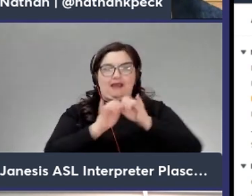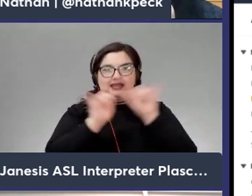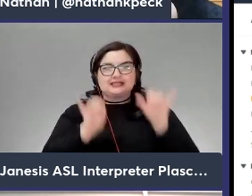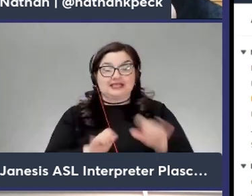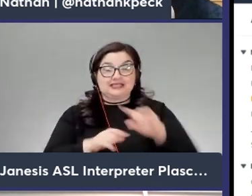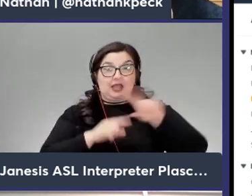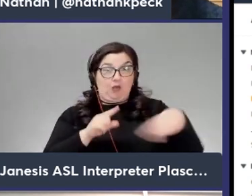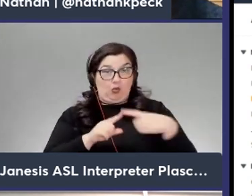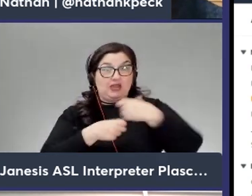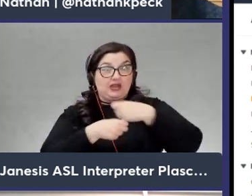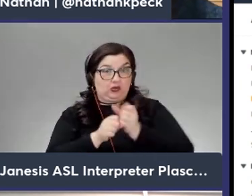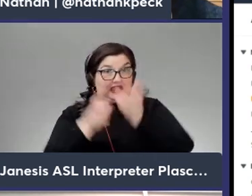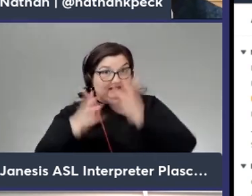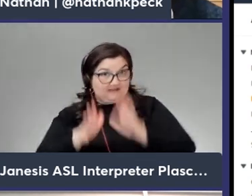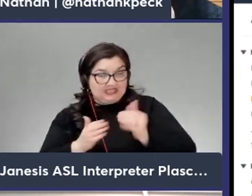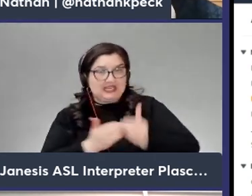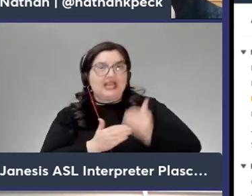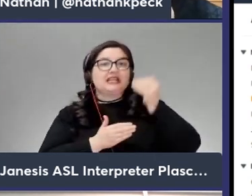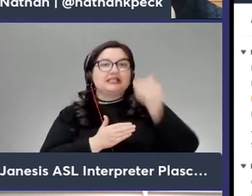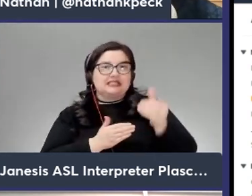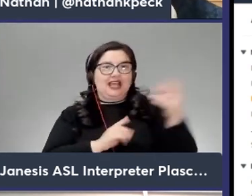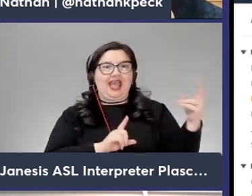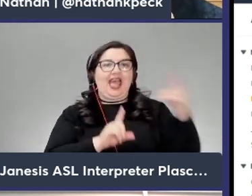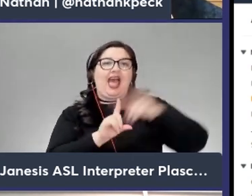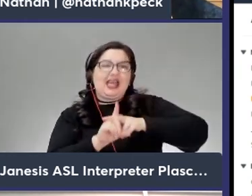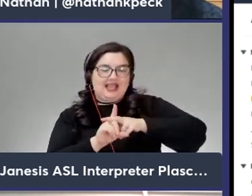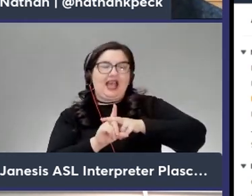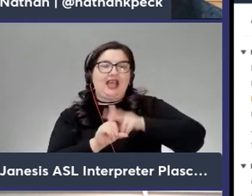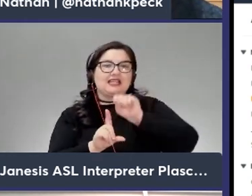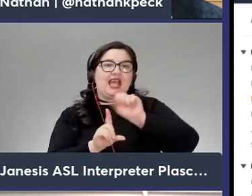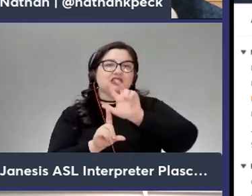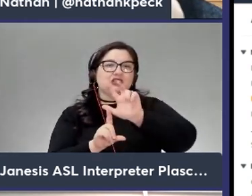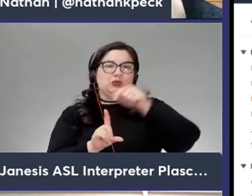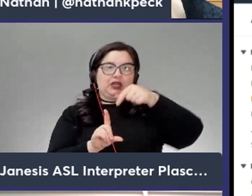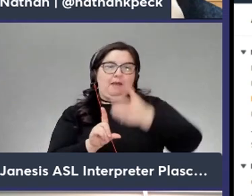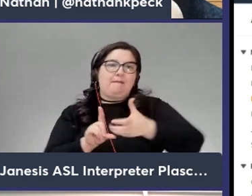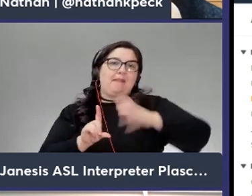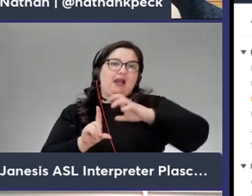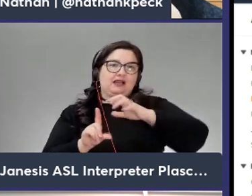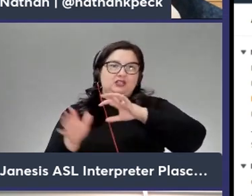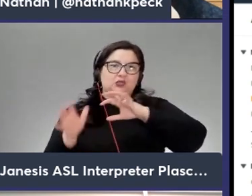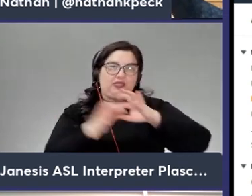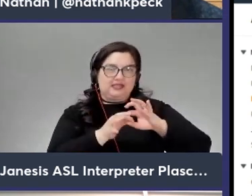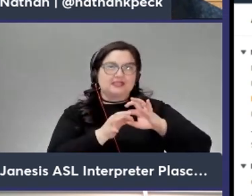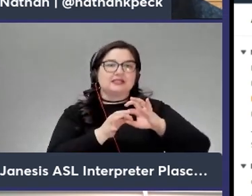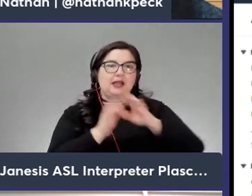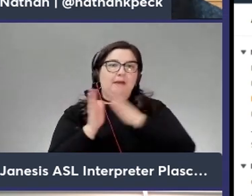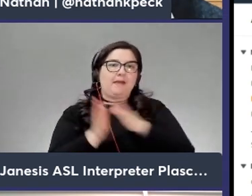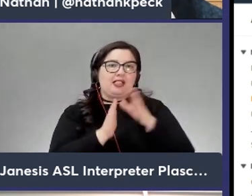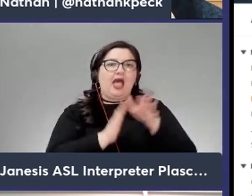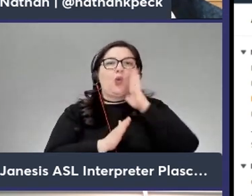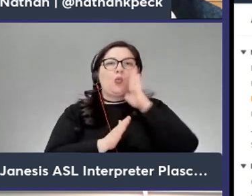my next step is to assign my S3 buckets to that backup plan. So I'll use my existing backup plan